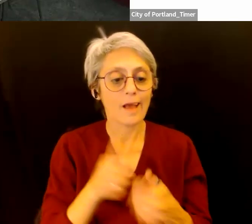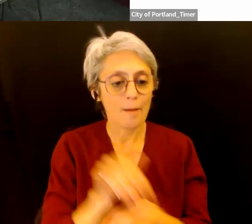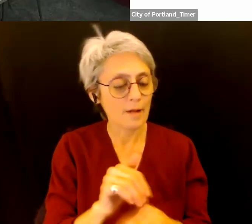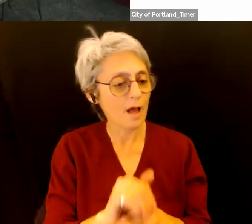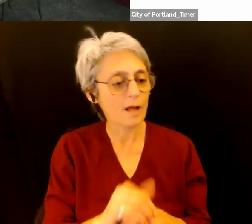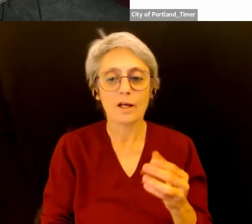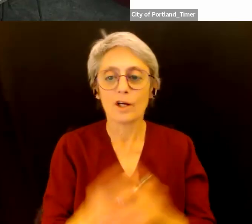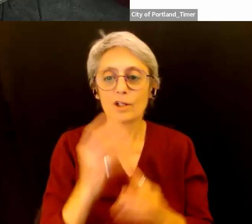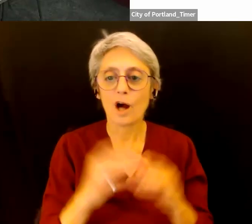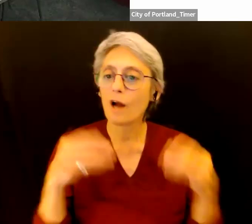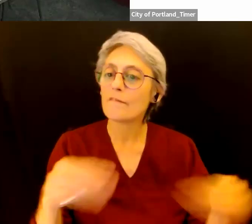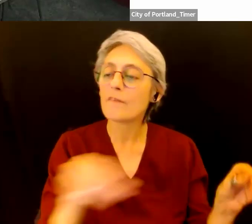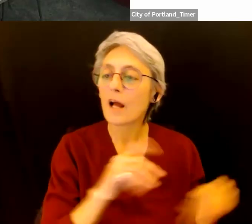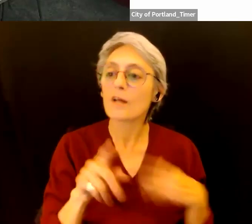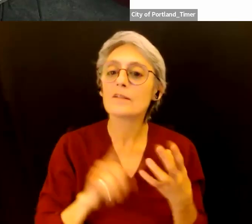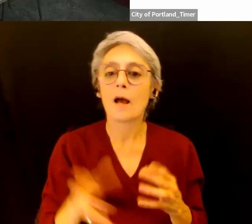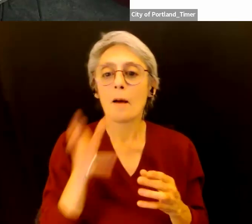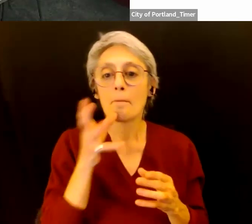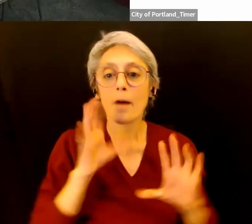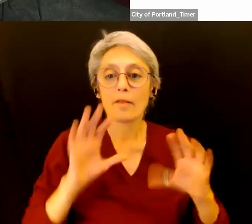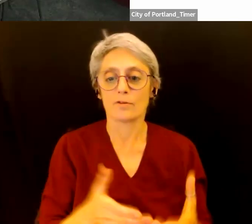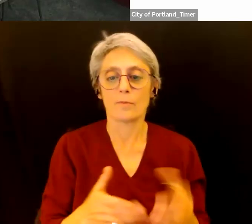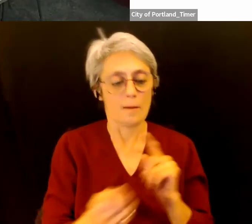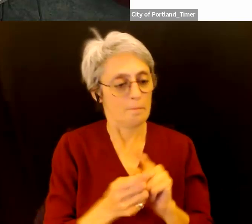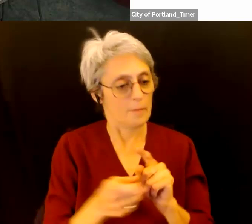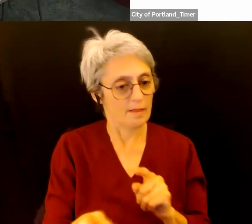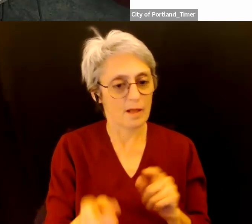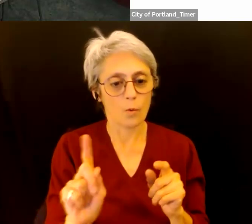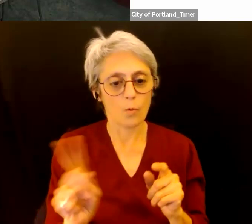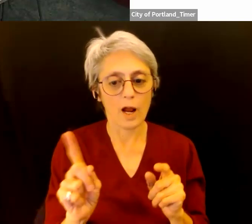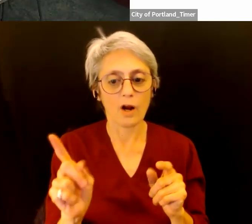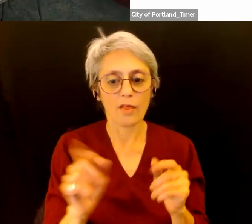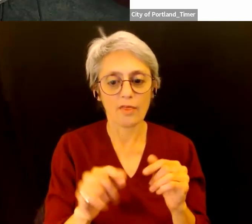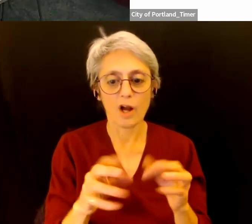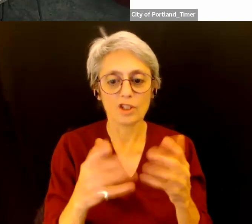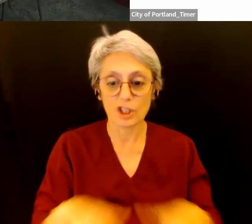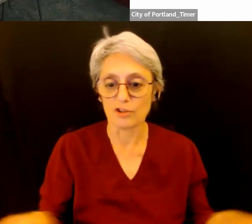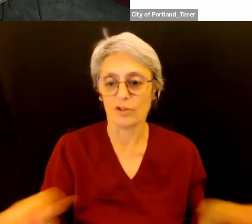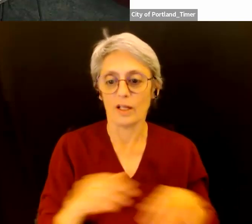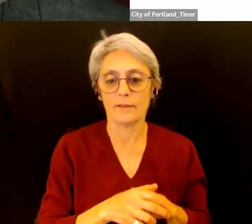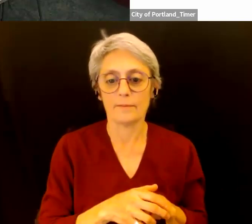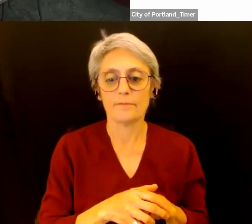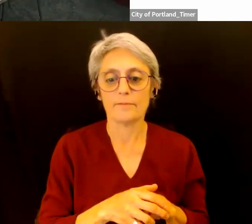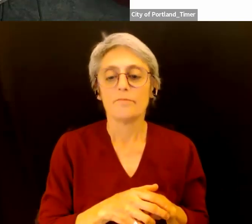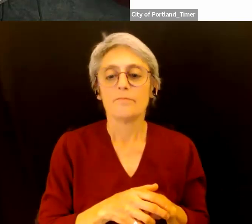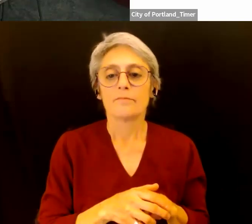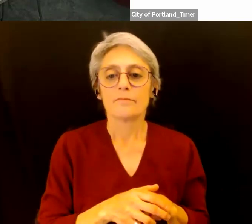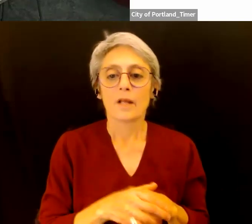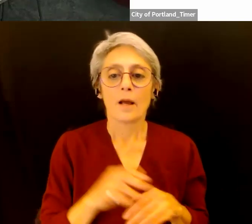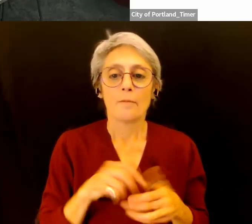Mothers groups meet there where their children They play hopscotch, make drawings with colored chalk on the sidewalk.